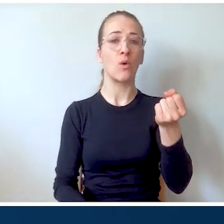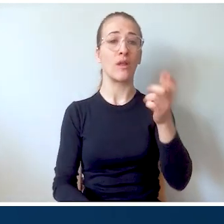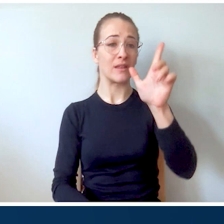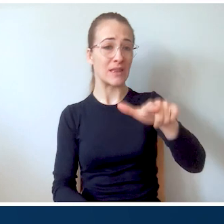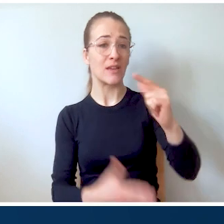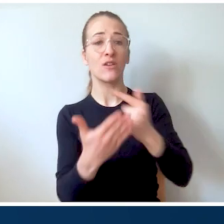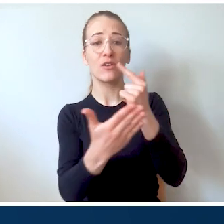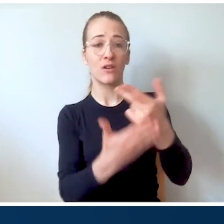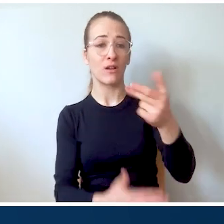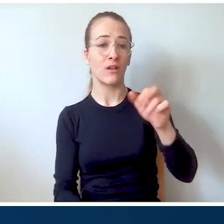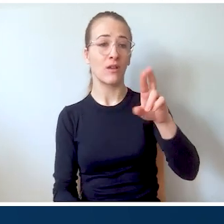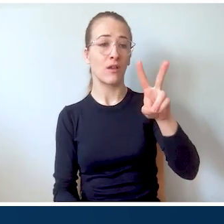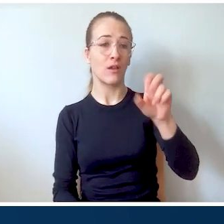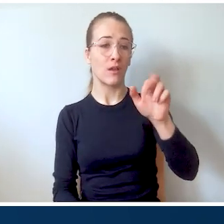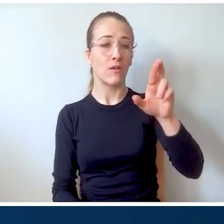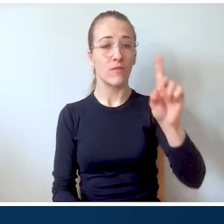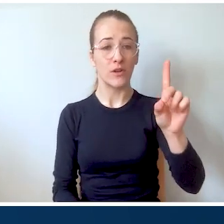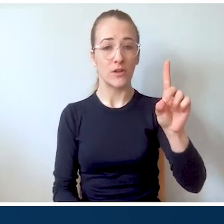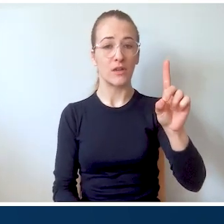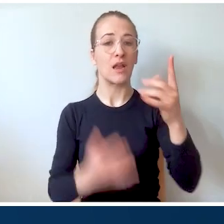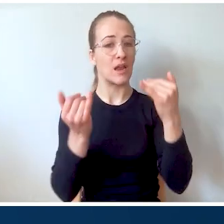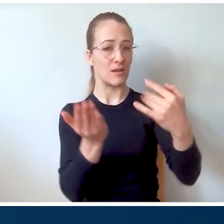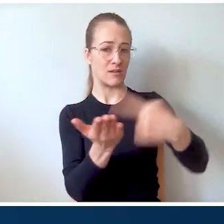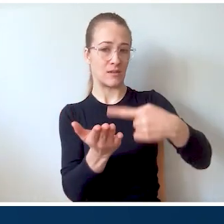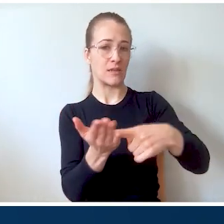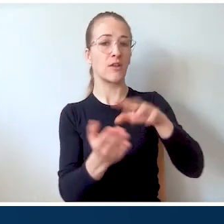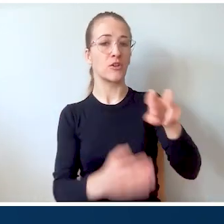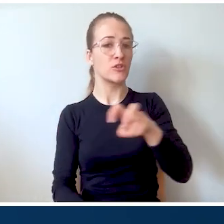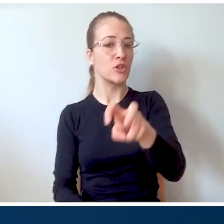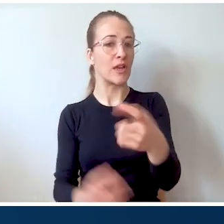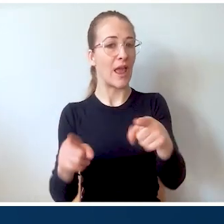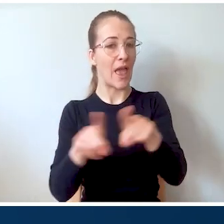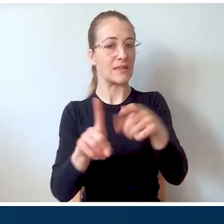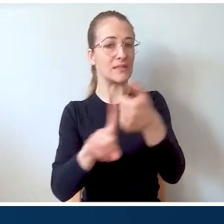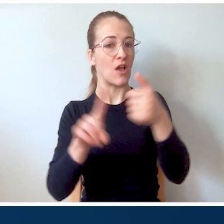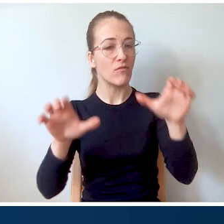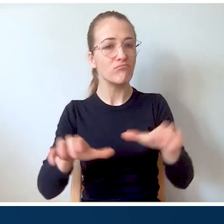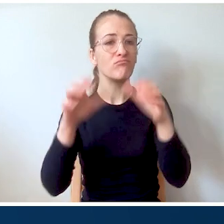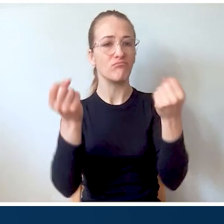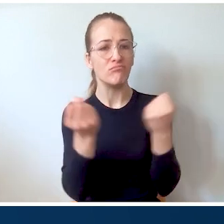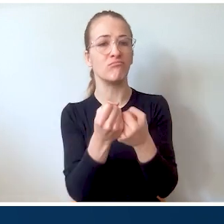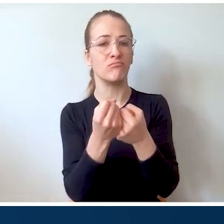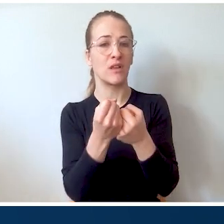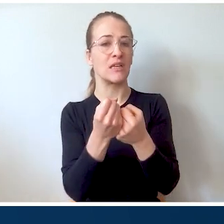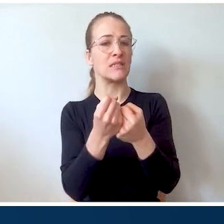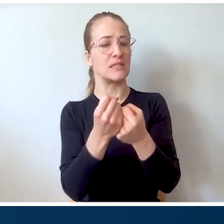And so, as we talk about your journey as a self advocate, is there a point in time that you remember